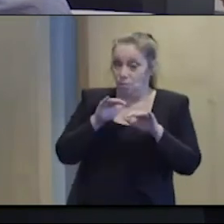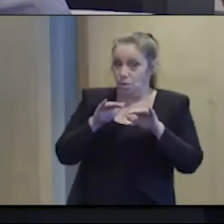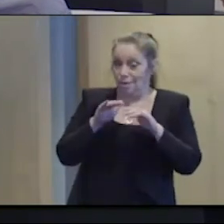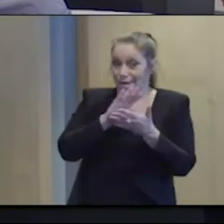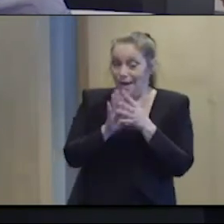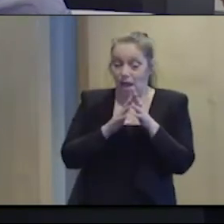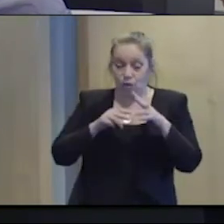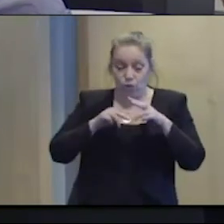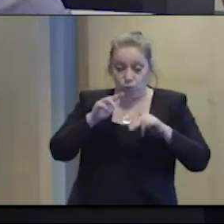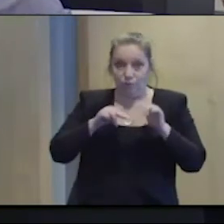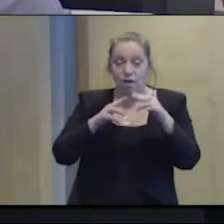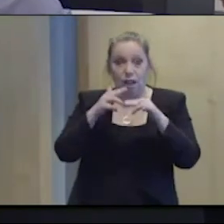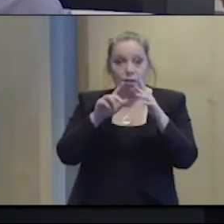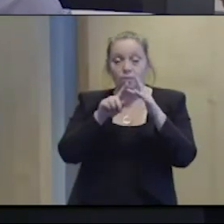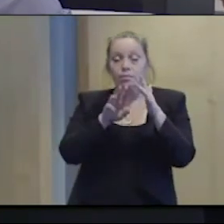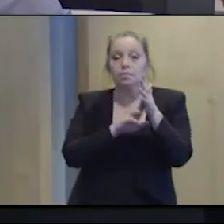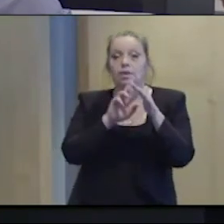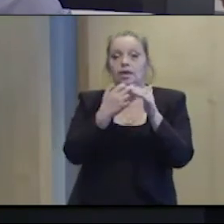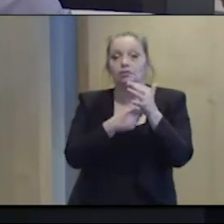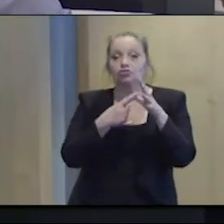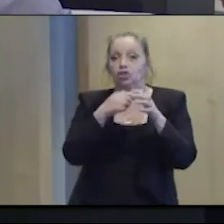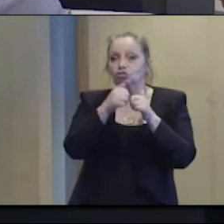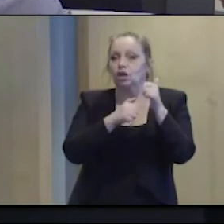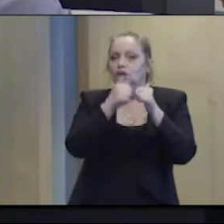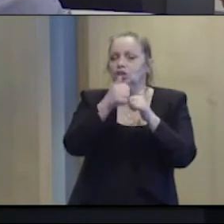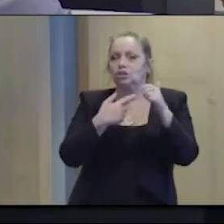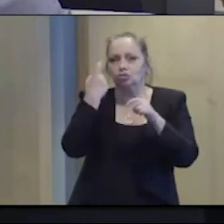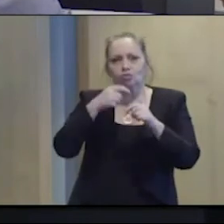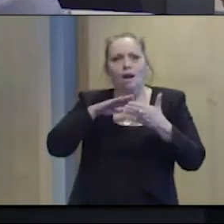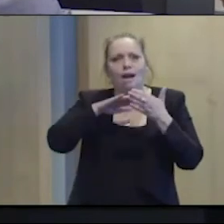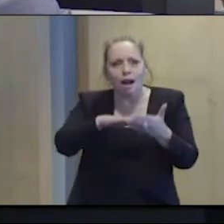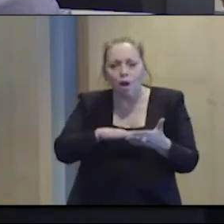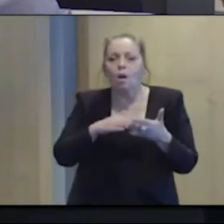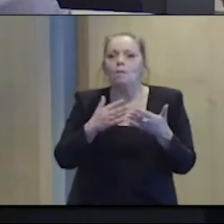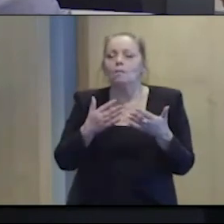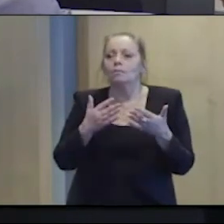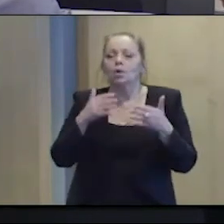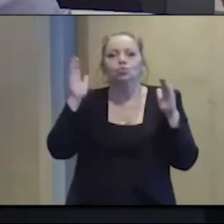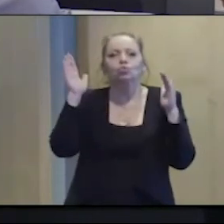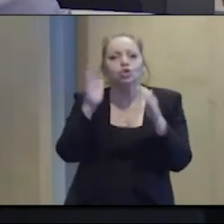infrastructure as our population increases, to help facilitate reducing our energy use,